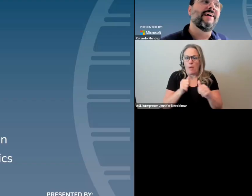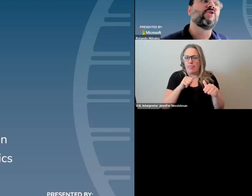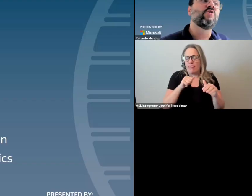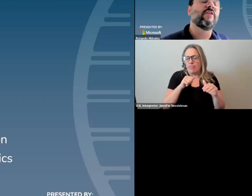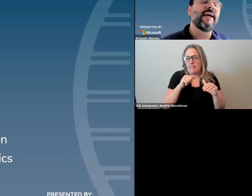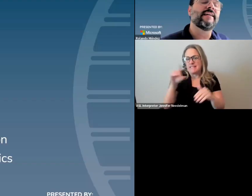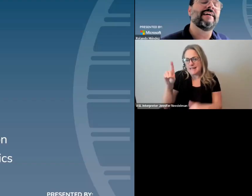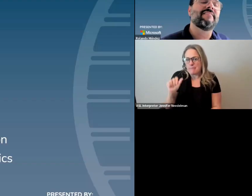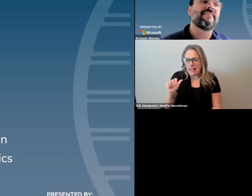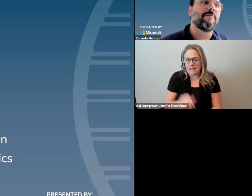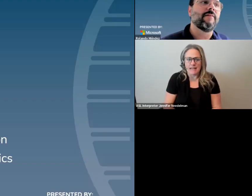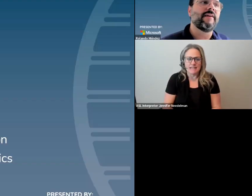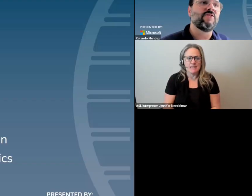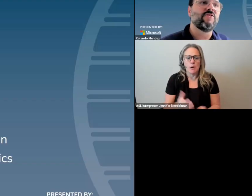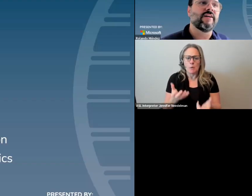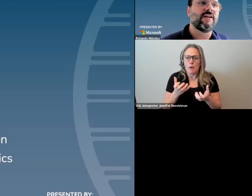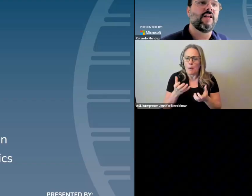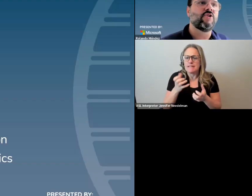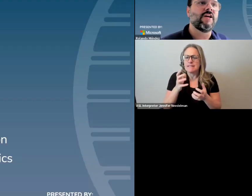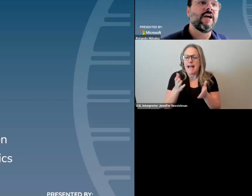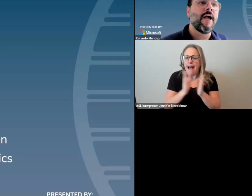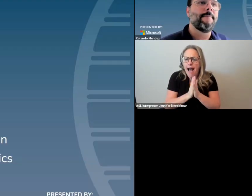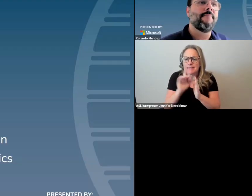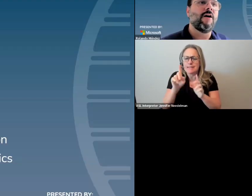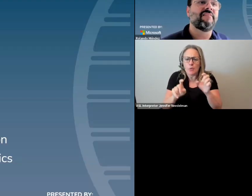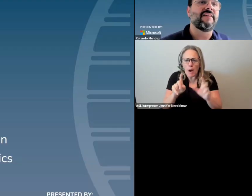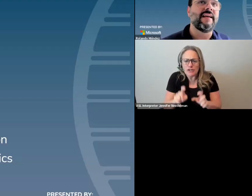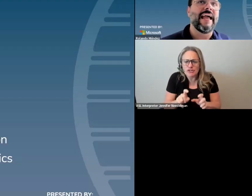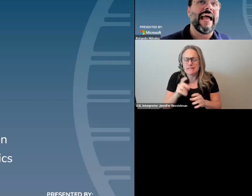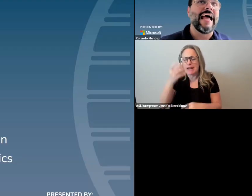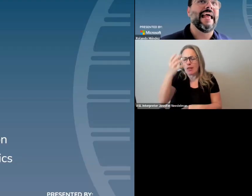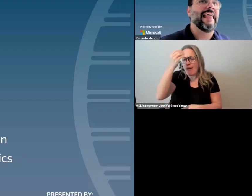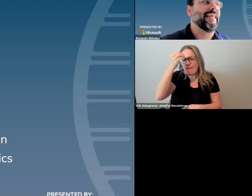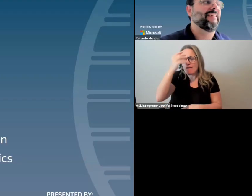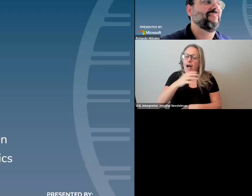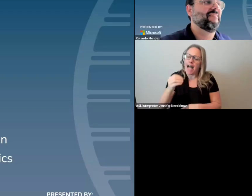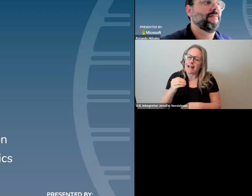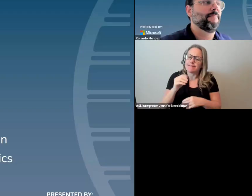and to connect accessibility to technology, policy and ethics.